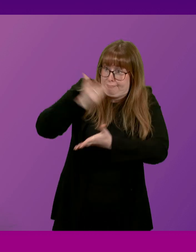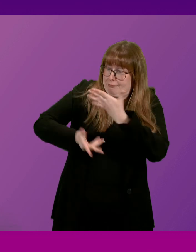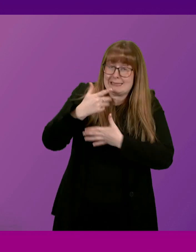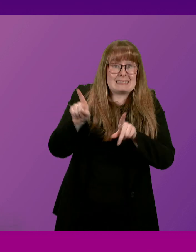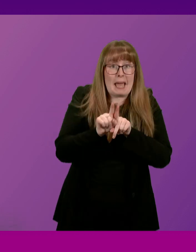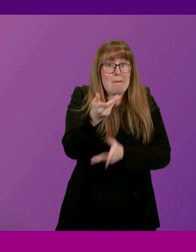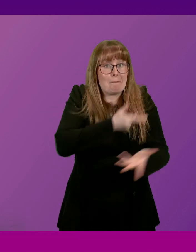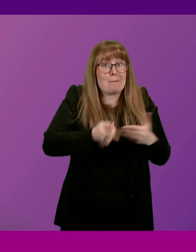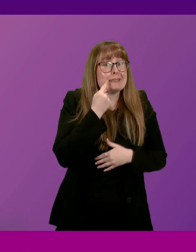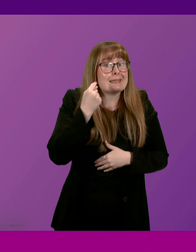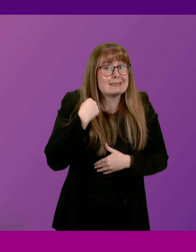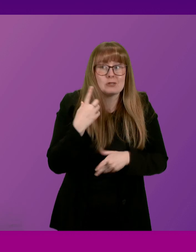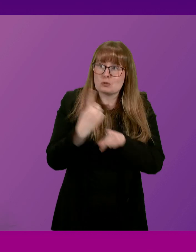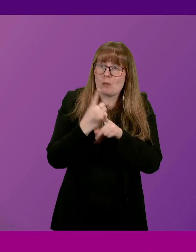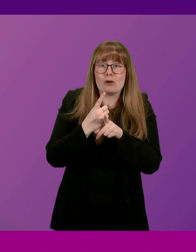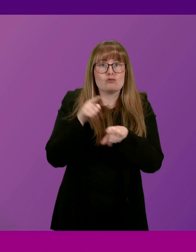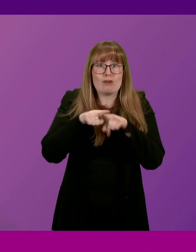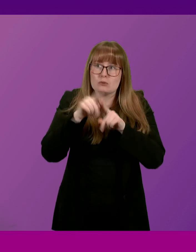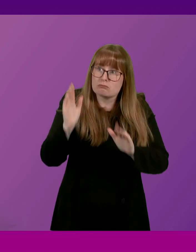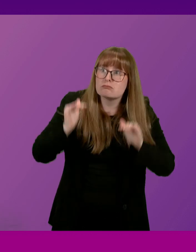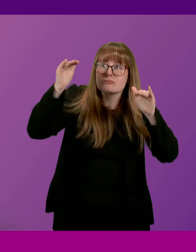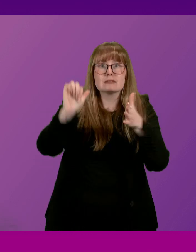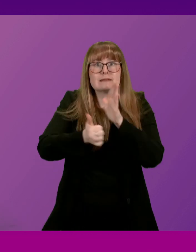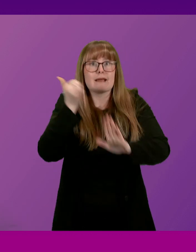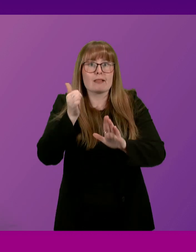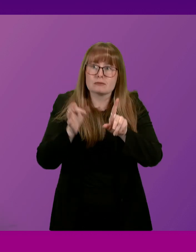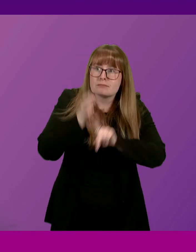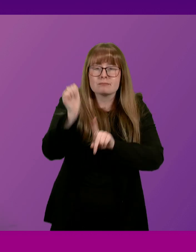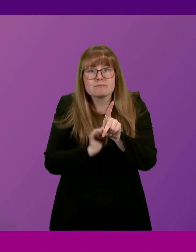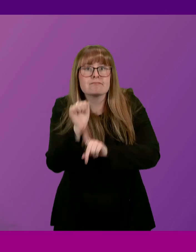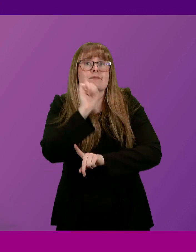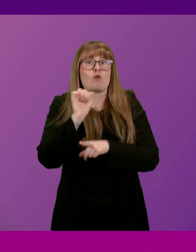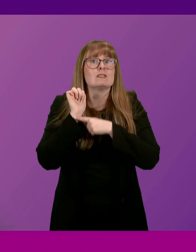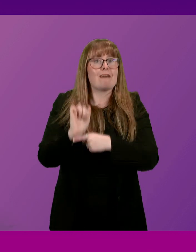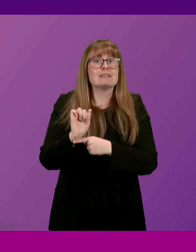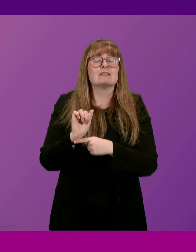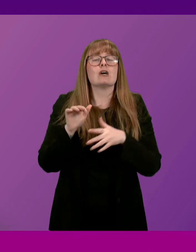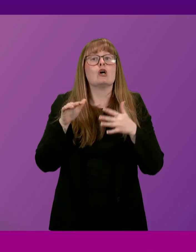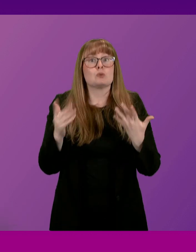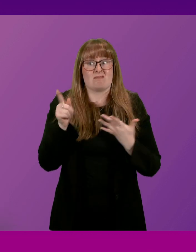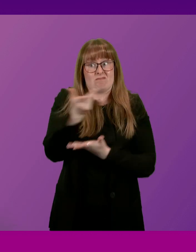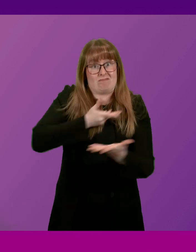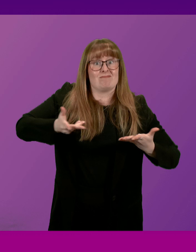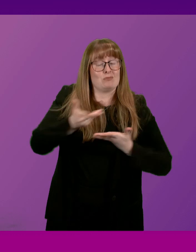importance of enhancing the skills offering for the defence sector. The Government is engaging